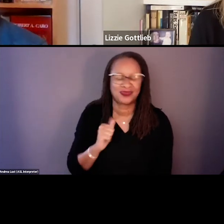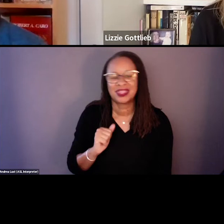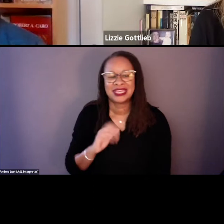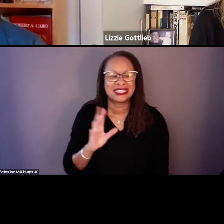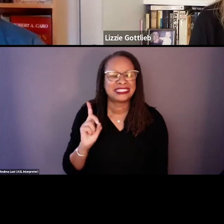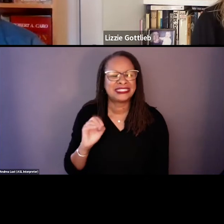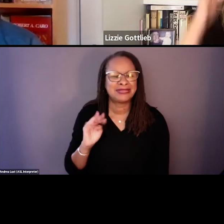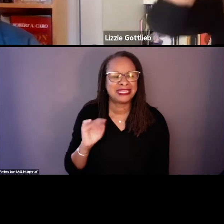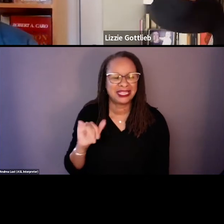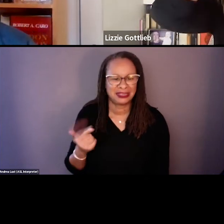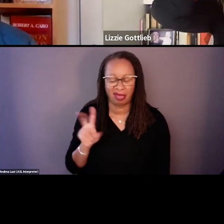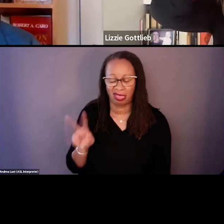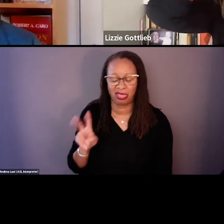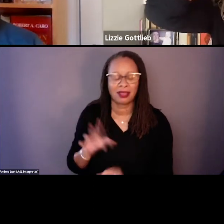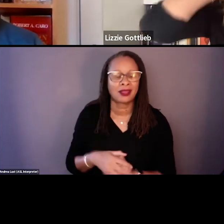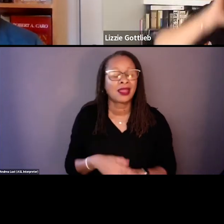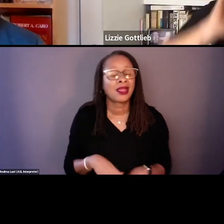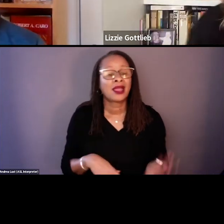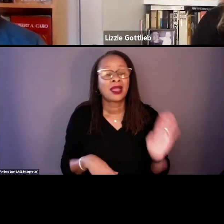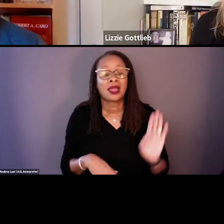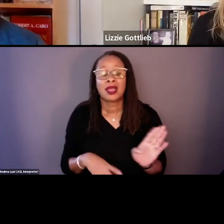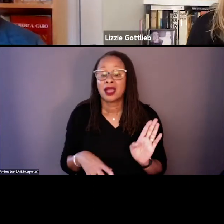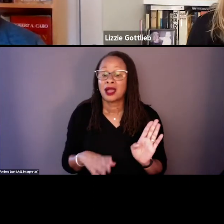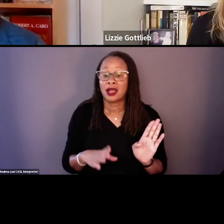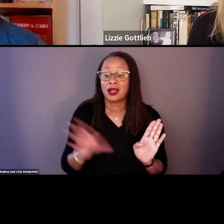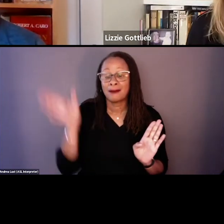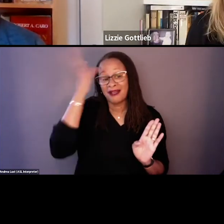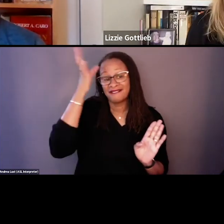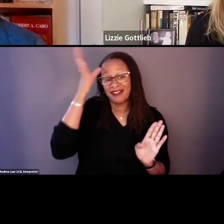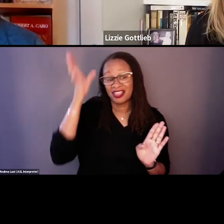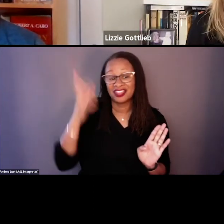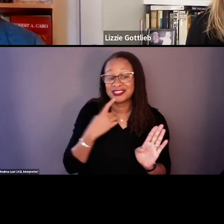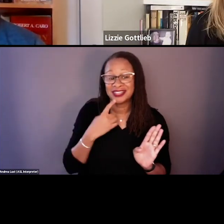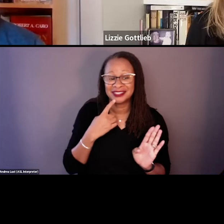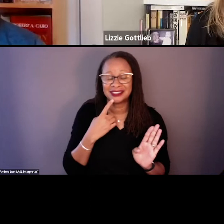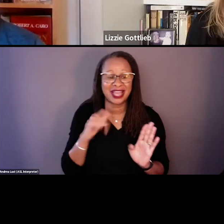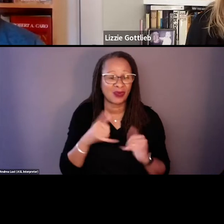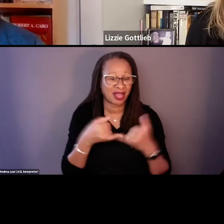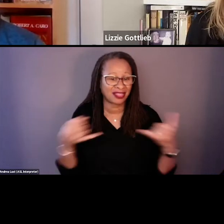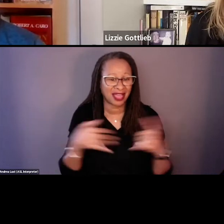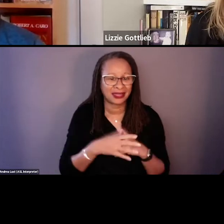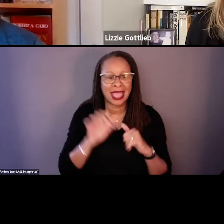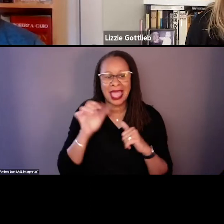But, you know, my father says in the movie that what he admires most in Caro is his industriousness. And he has this funny line where he says,